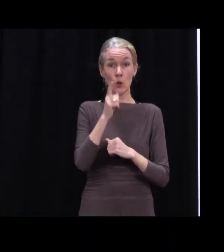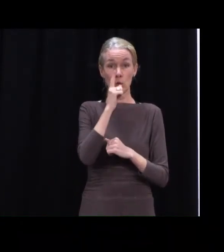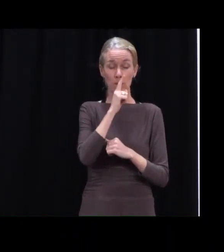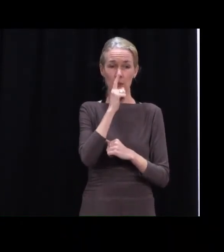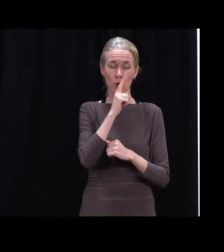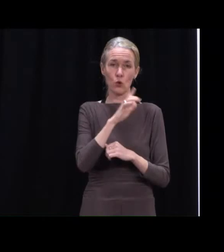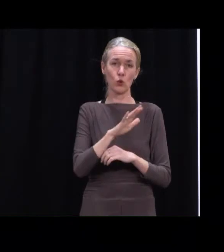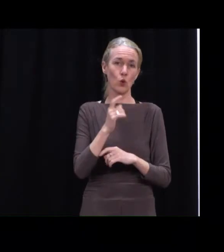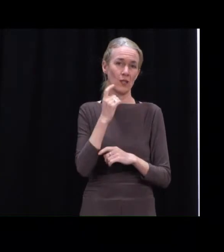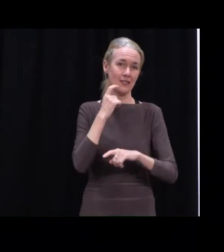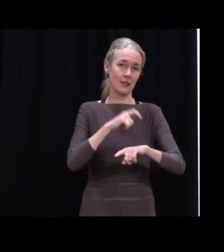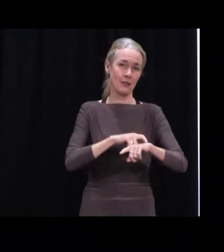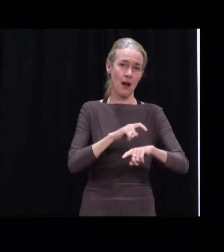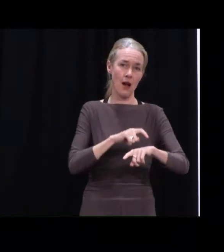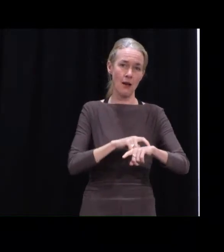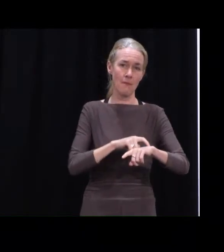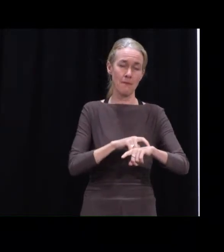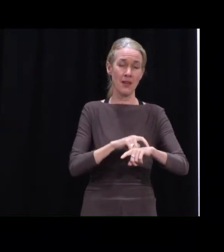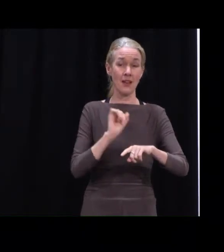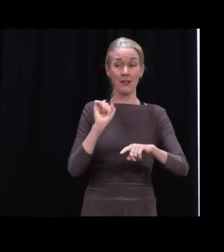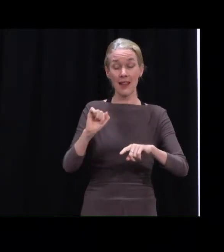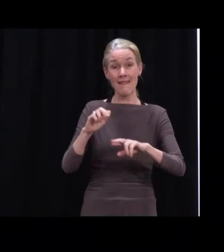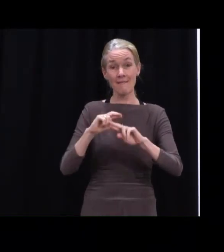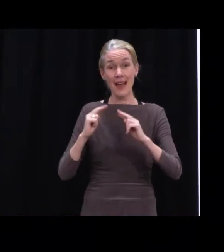two, are being ventilated.